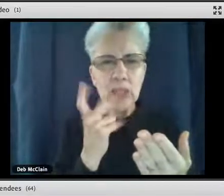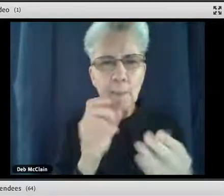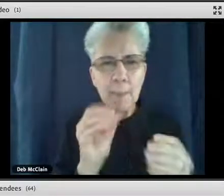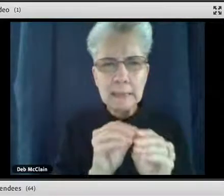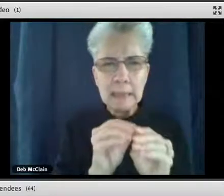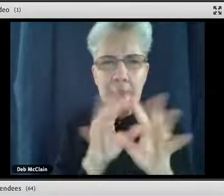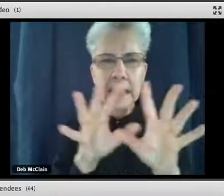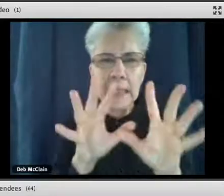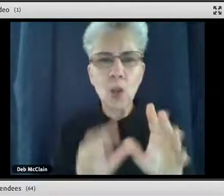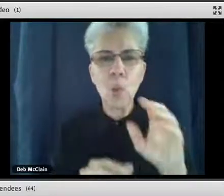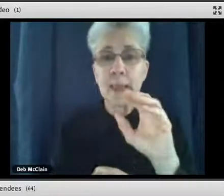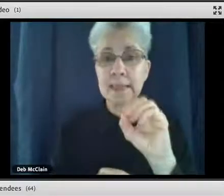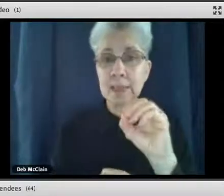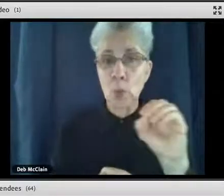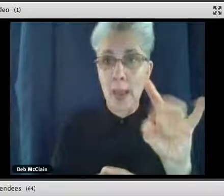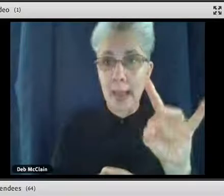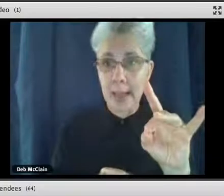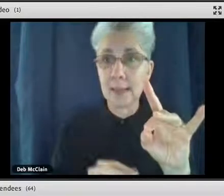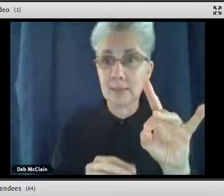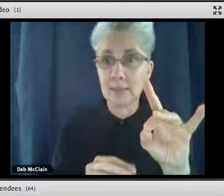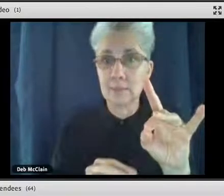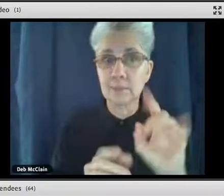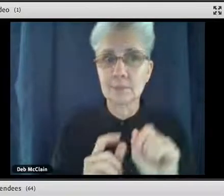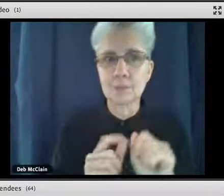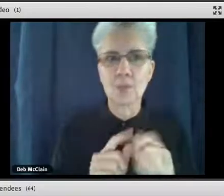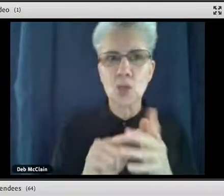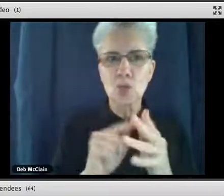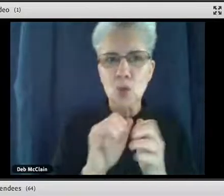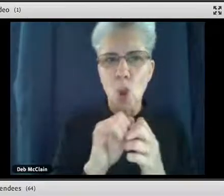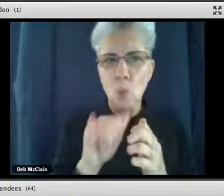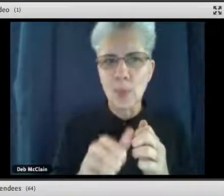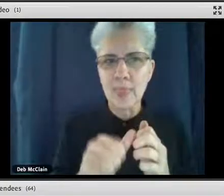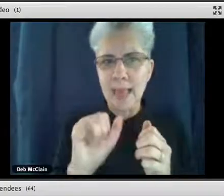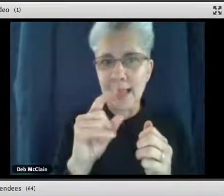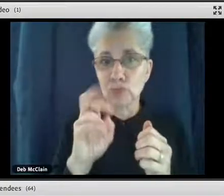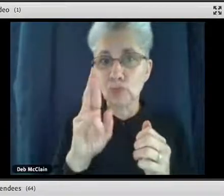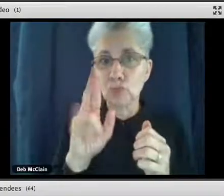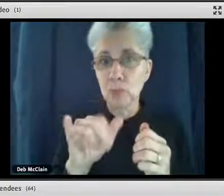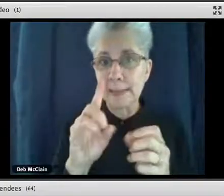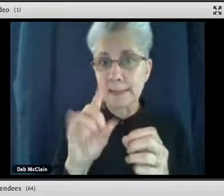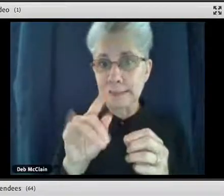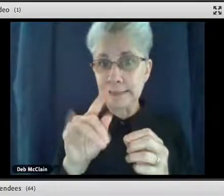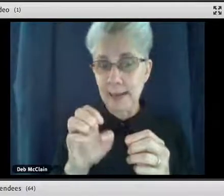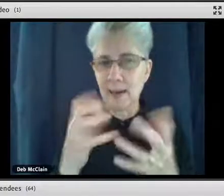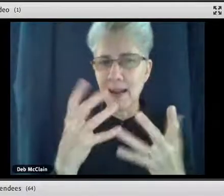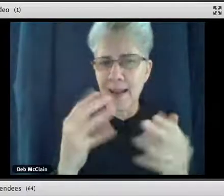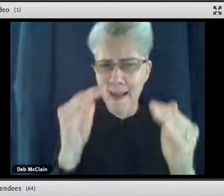a little bit better with the 008 field, so starting with that entry date and after it,